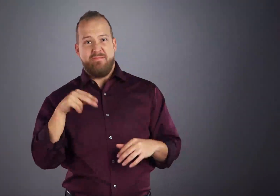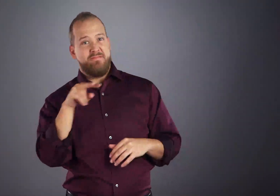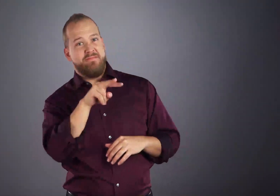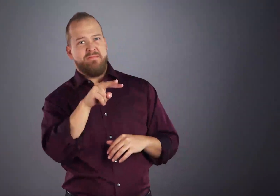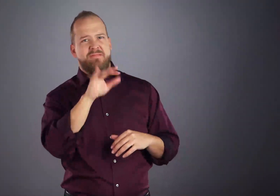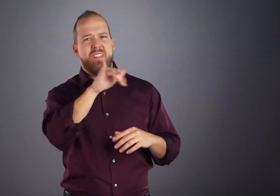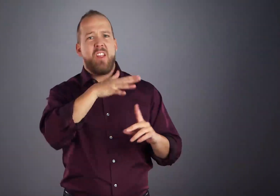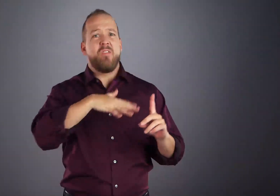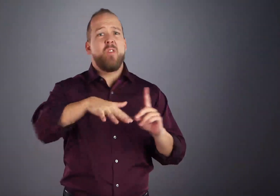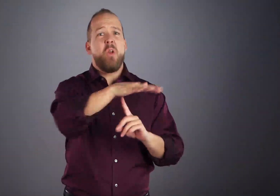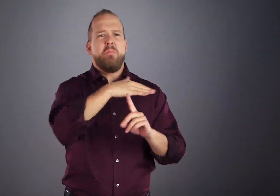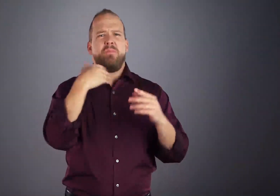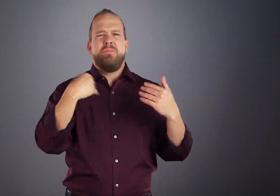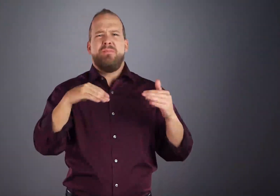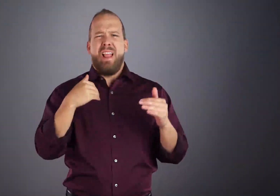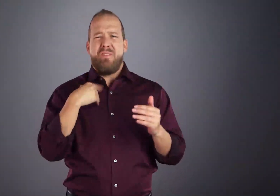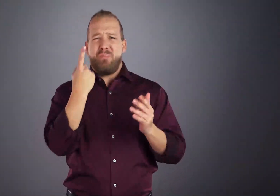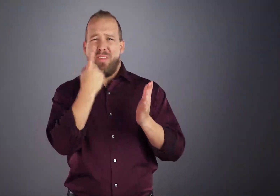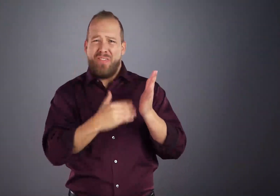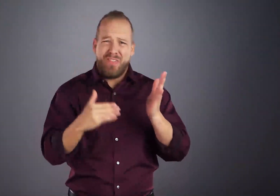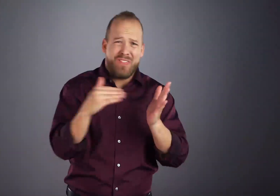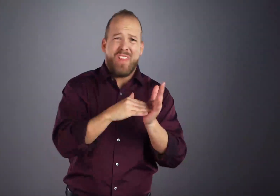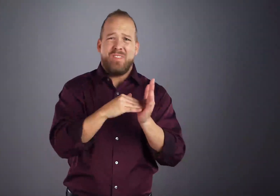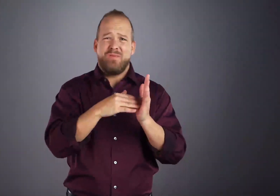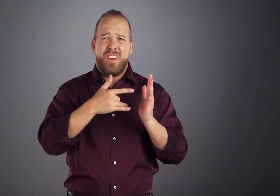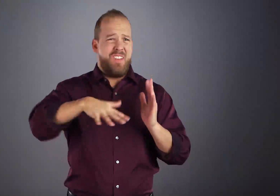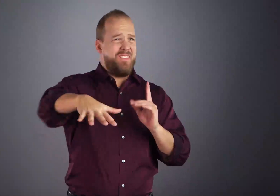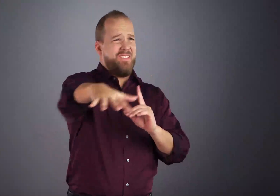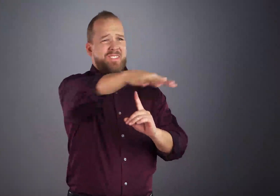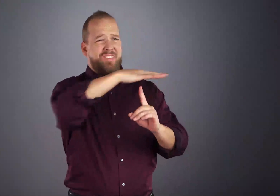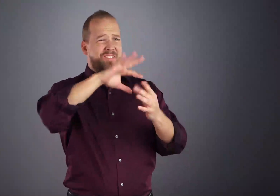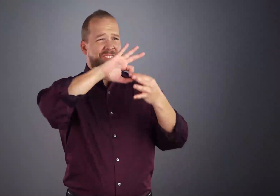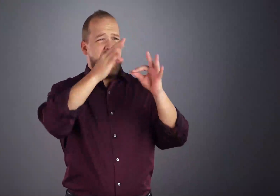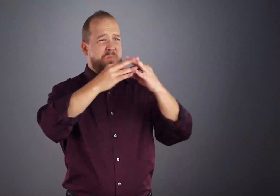there are one thousand of us and our families.